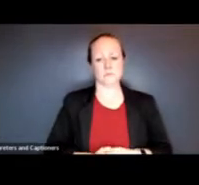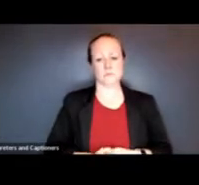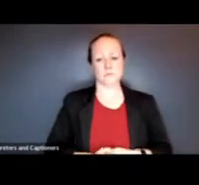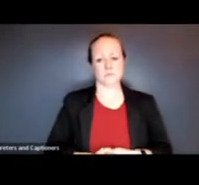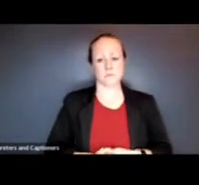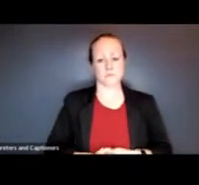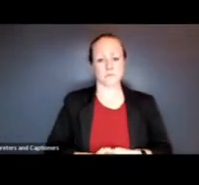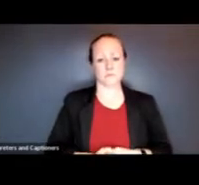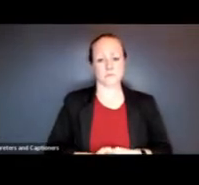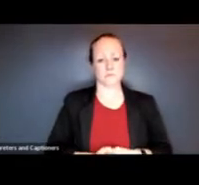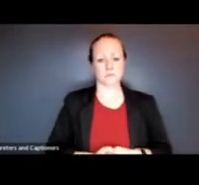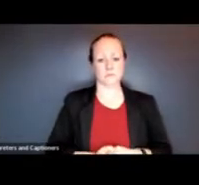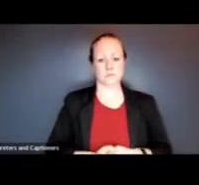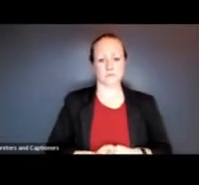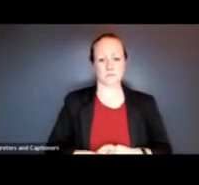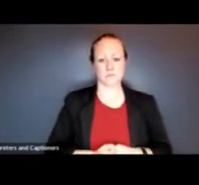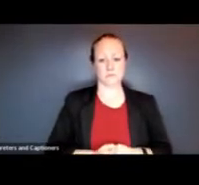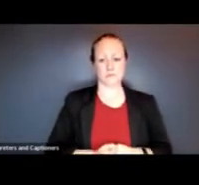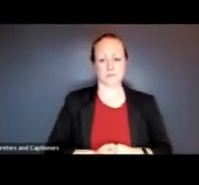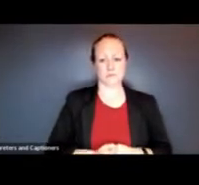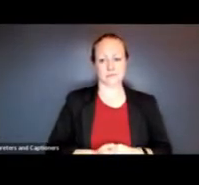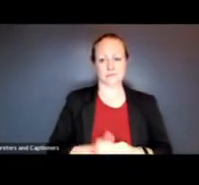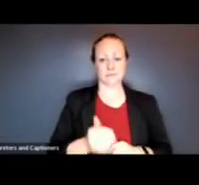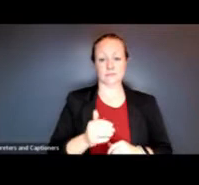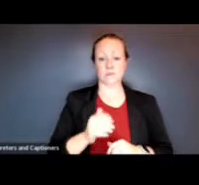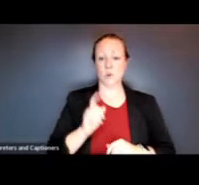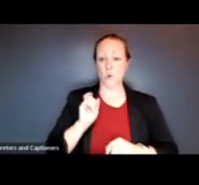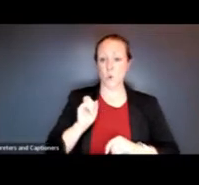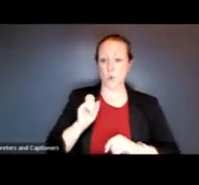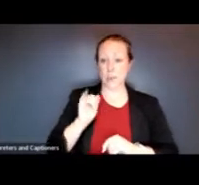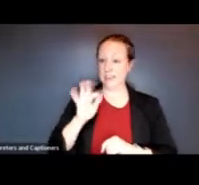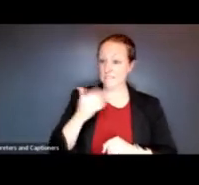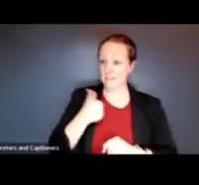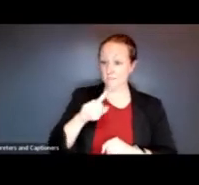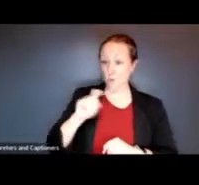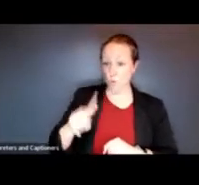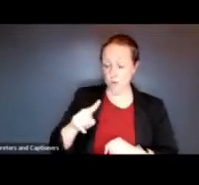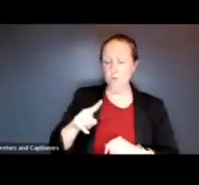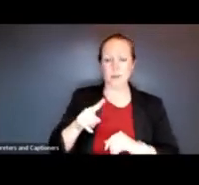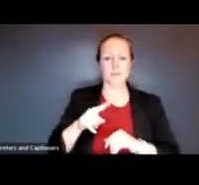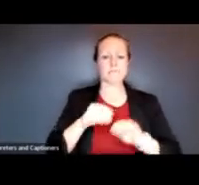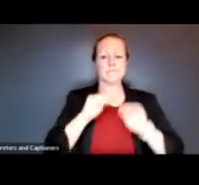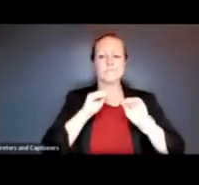you should enter any questions you have in the in the chat. All right I think we can close up